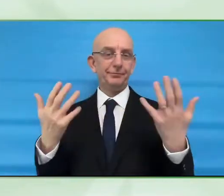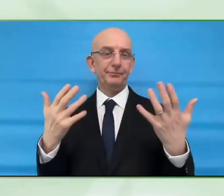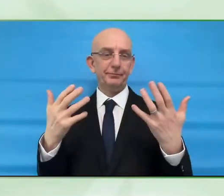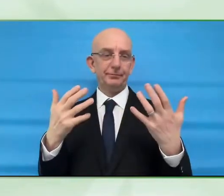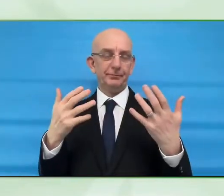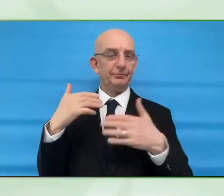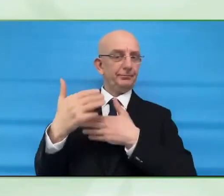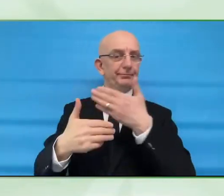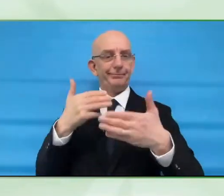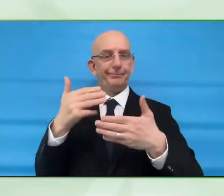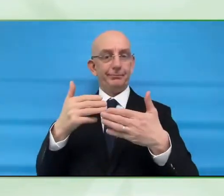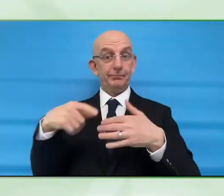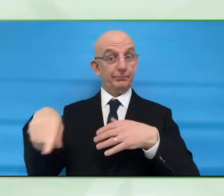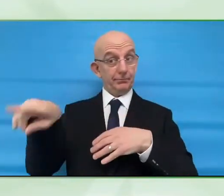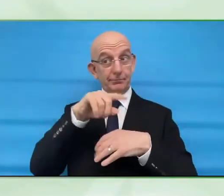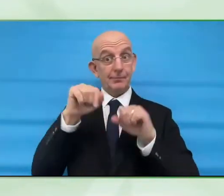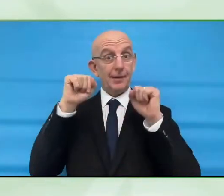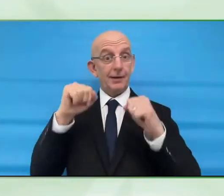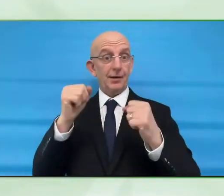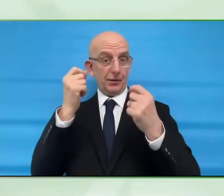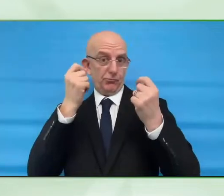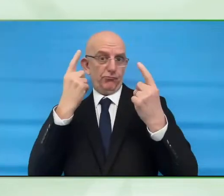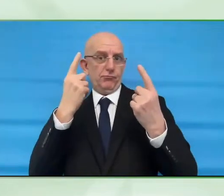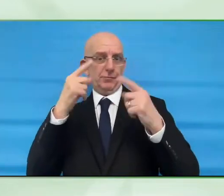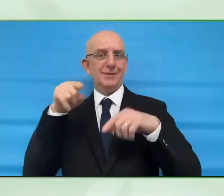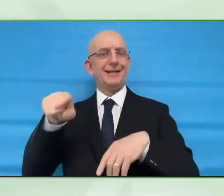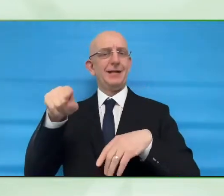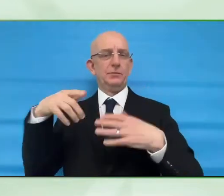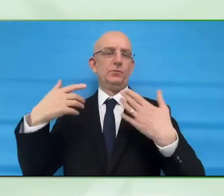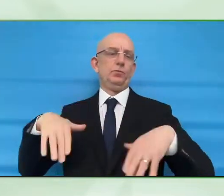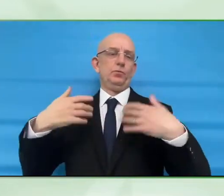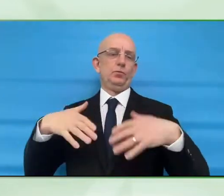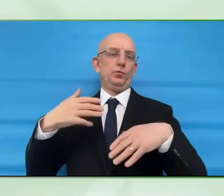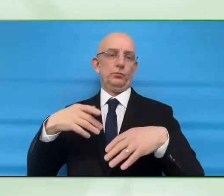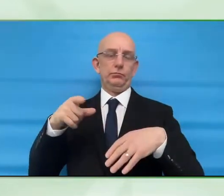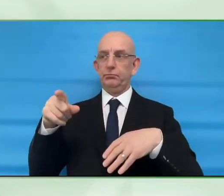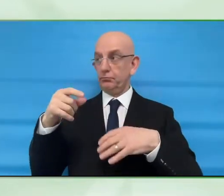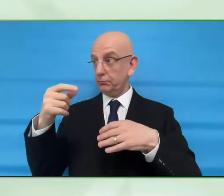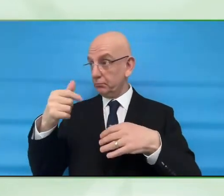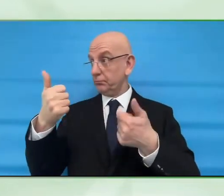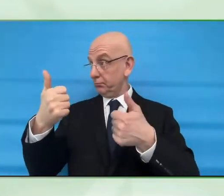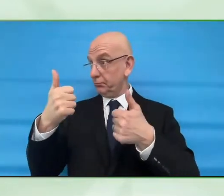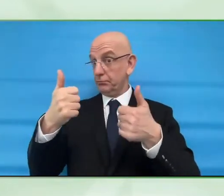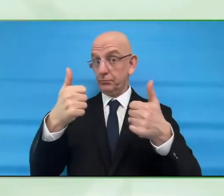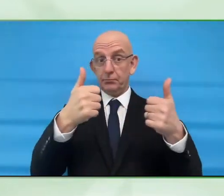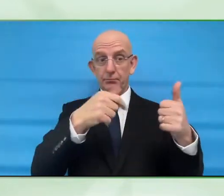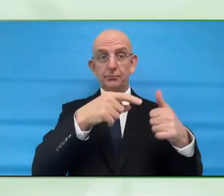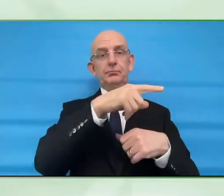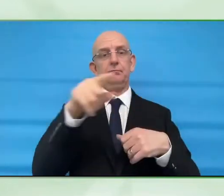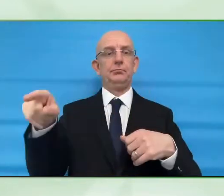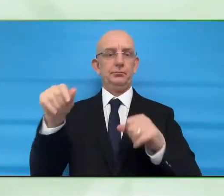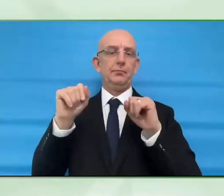And it is worthwhile to do. I think that we have one example that I will set up.